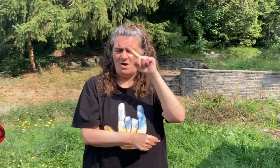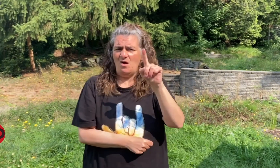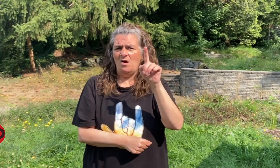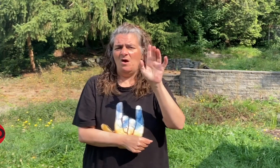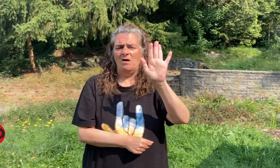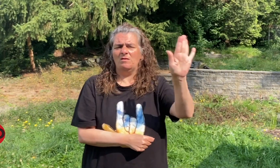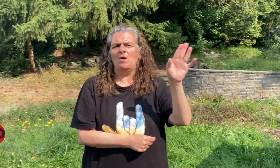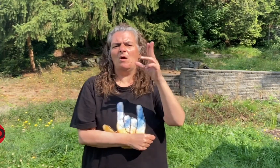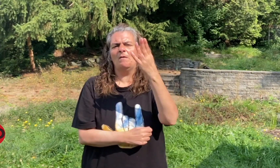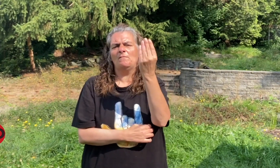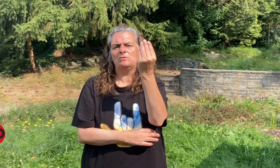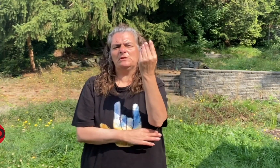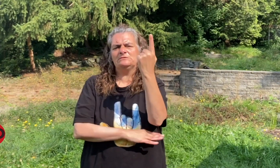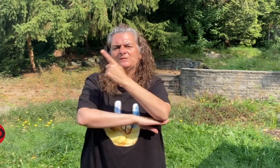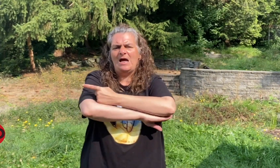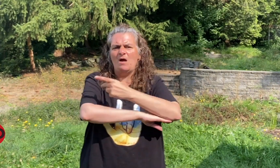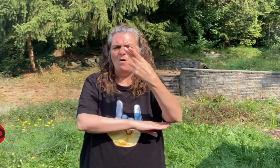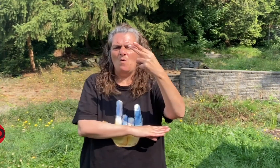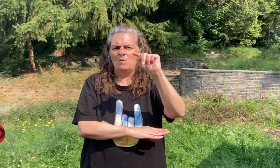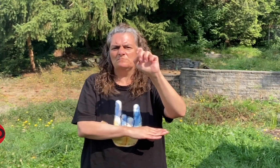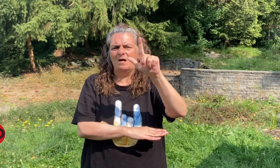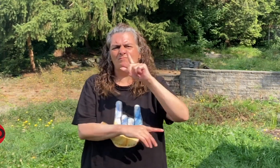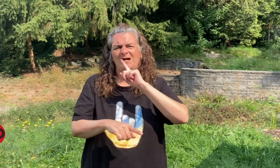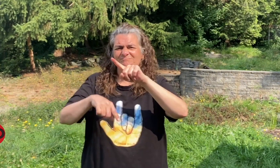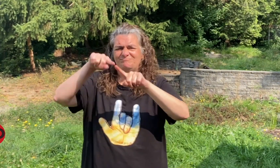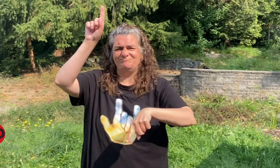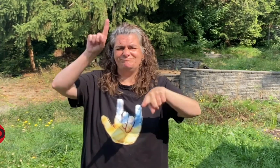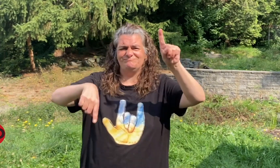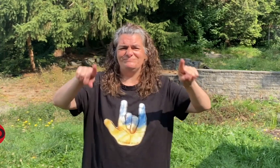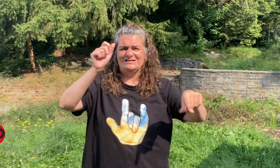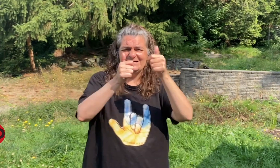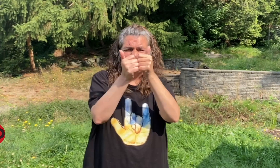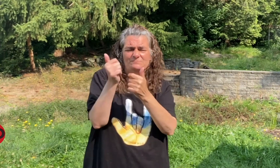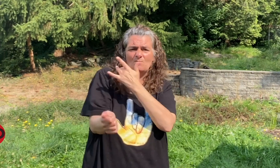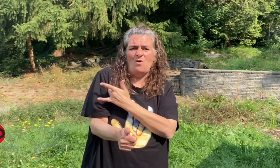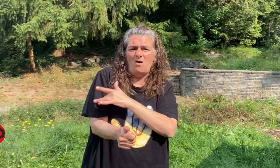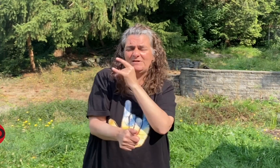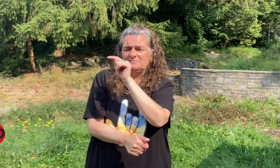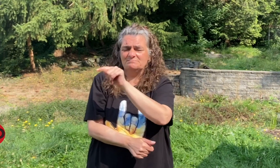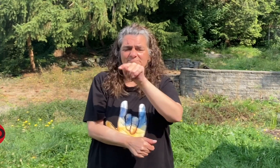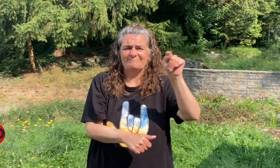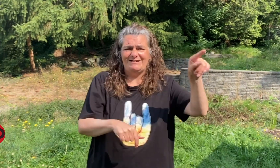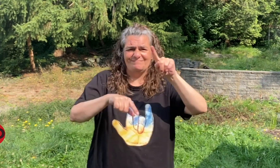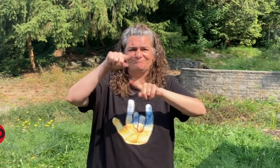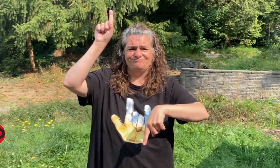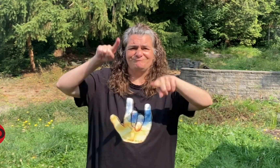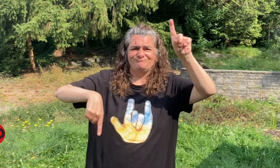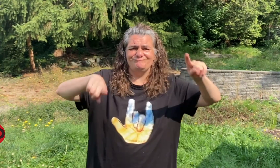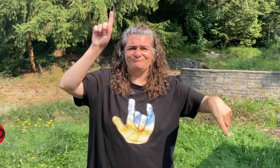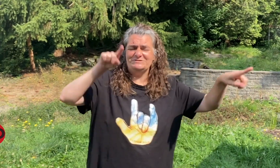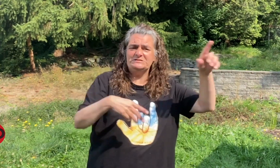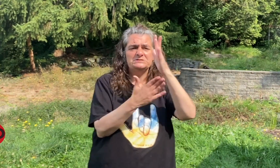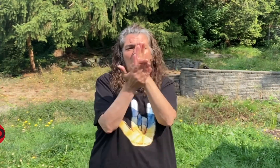from 14 to 30 days at a hotel depending on which province